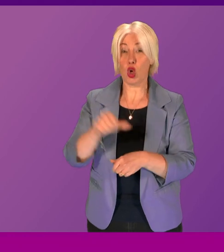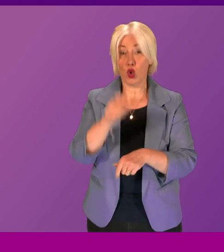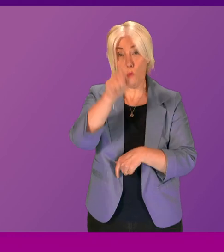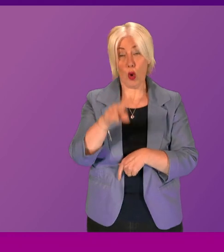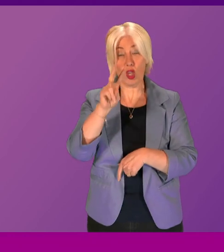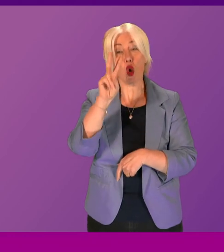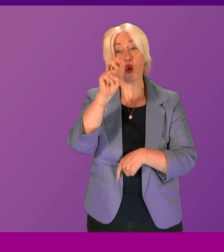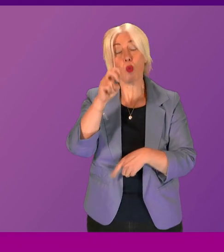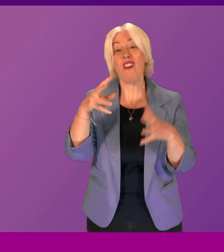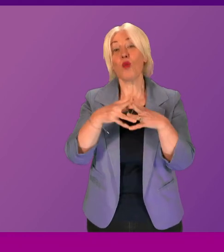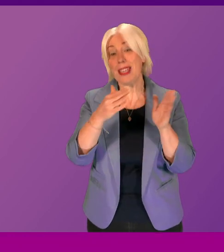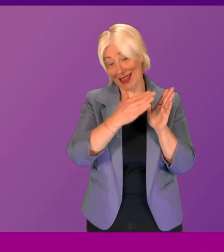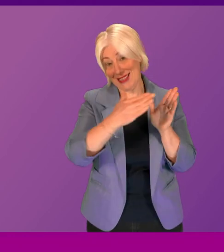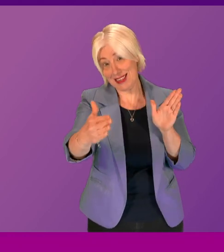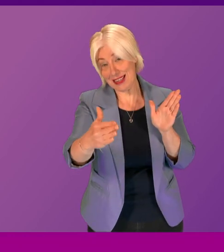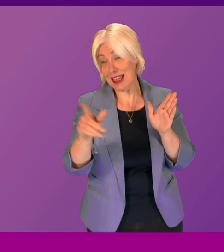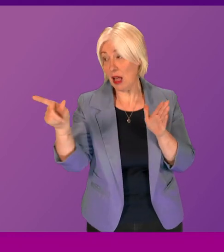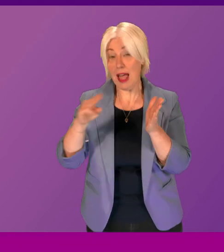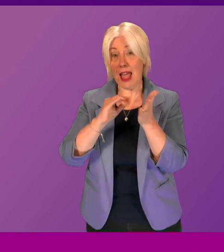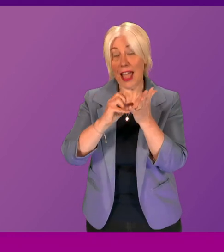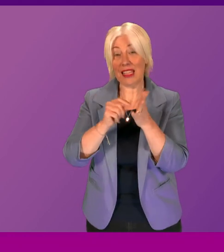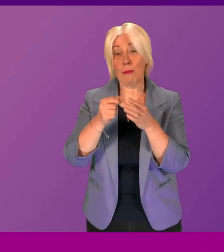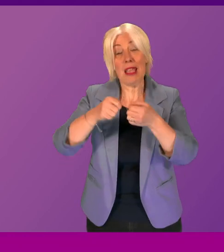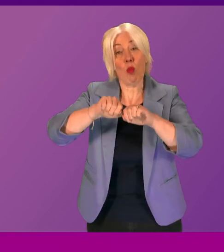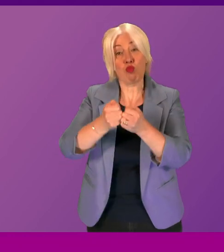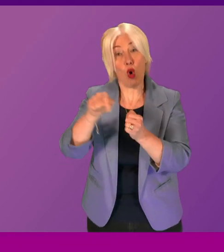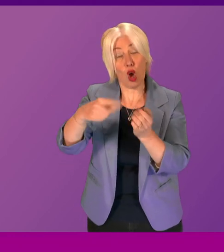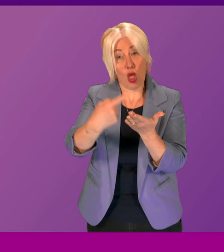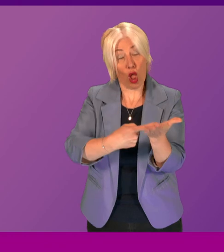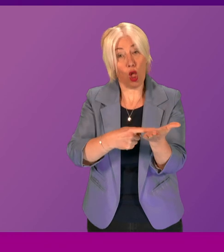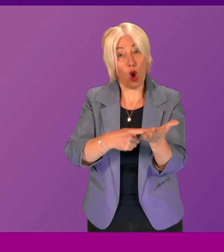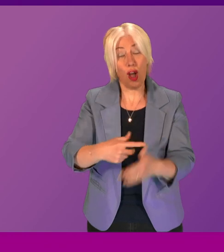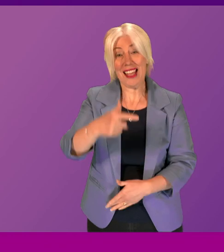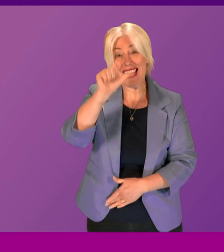The SNP has broken the law more than 680,000 times.